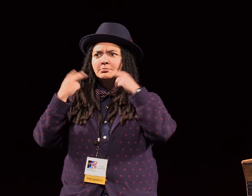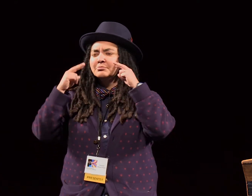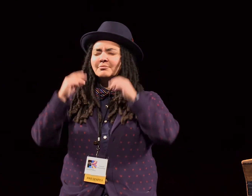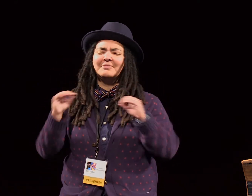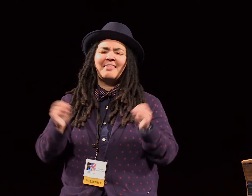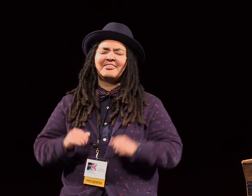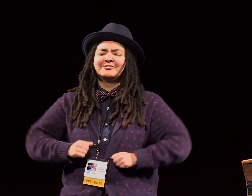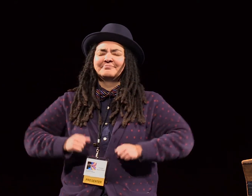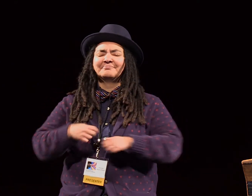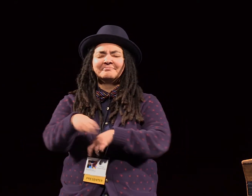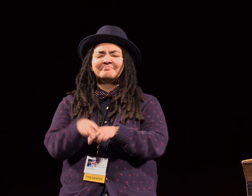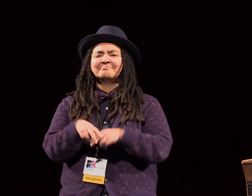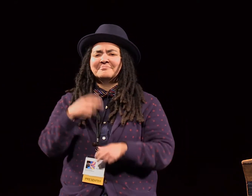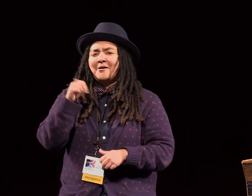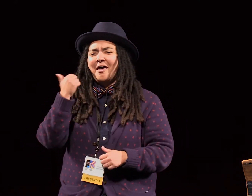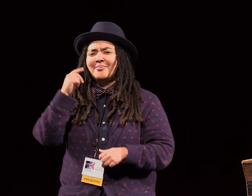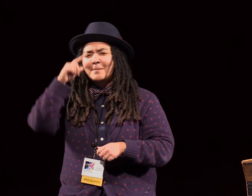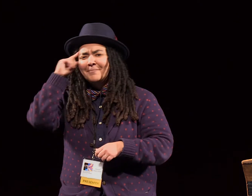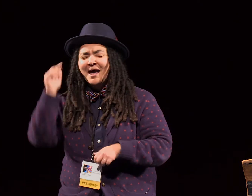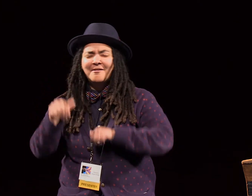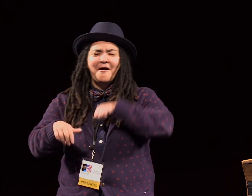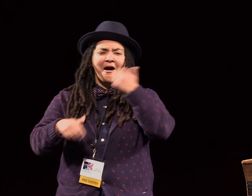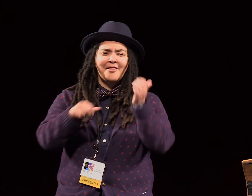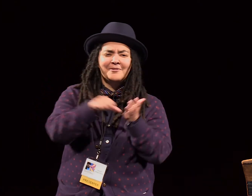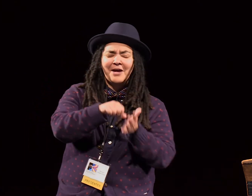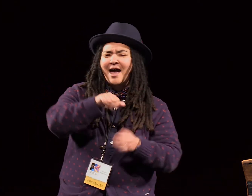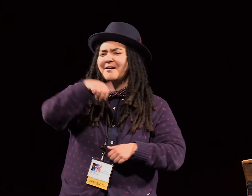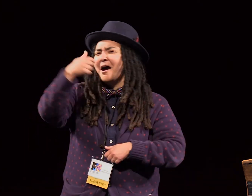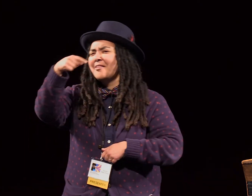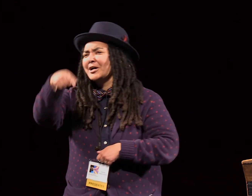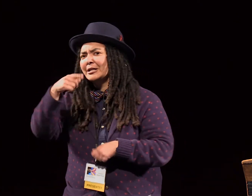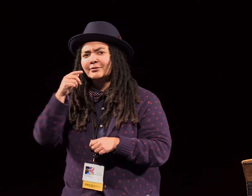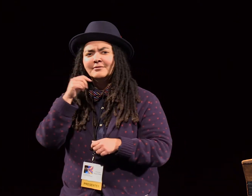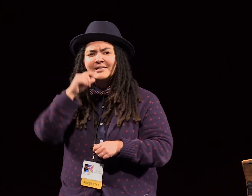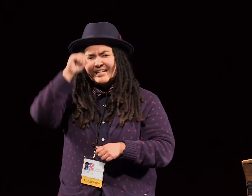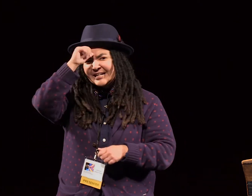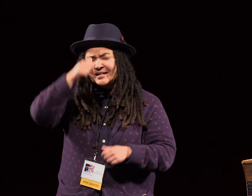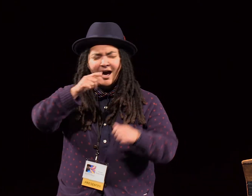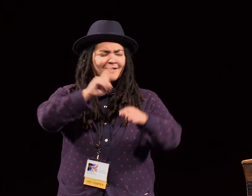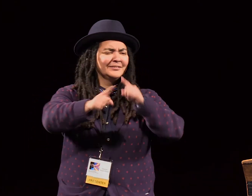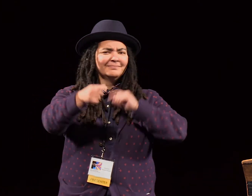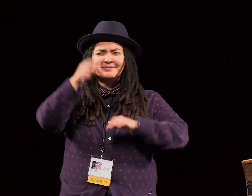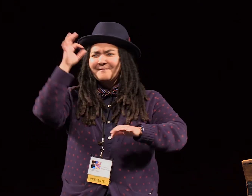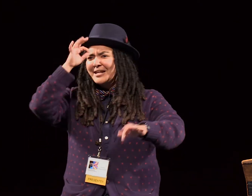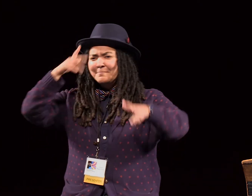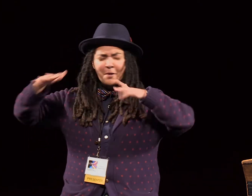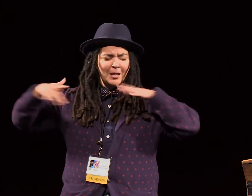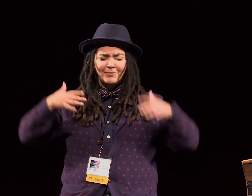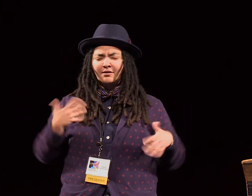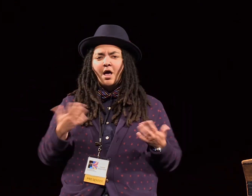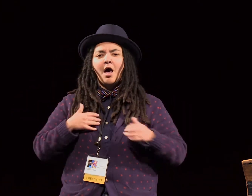No one stared at me. There are other Black people, other people of color, Indian people, what have you.